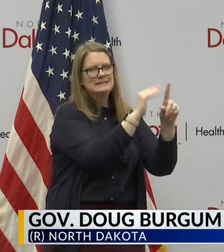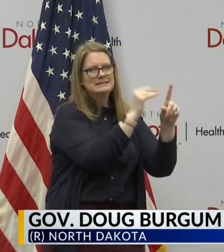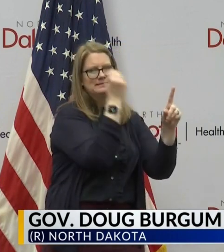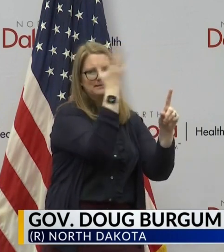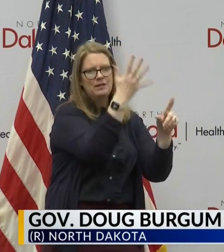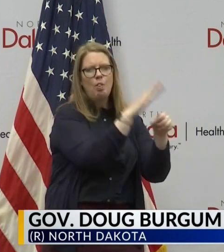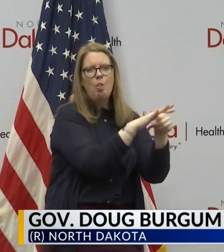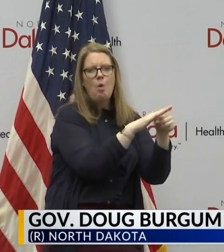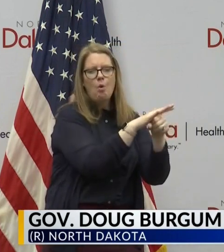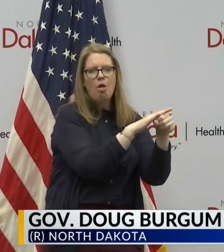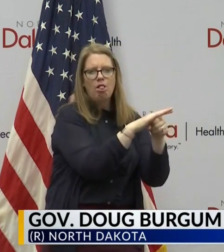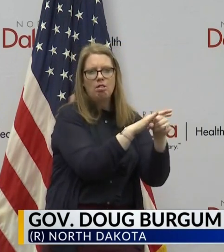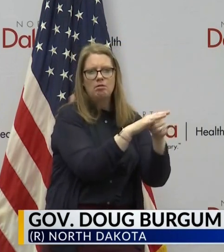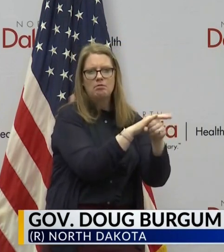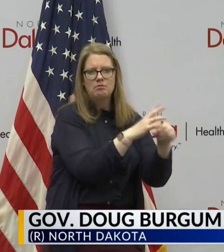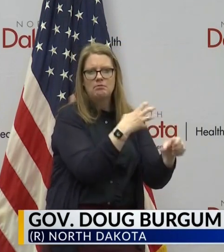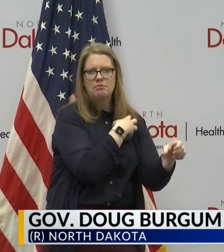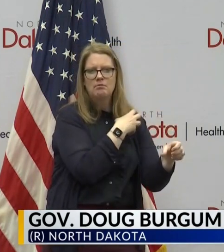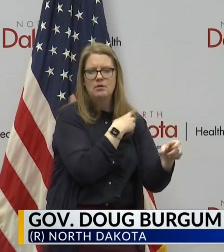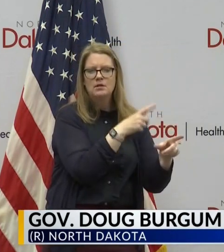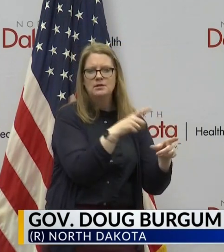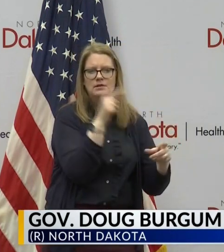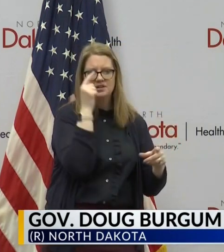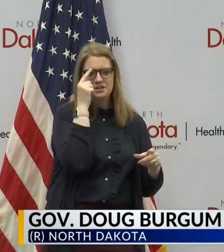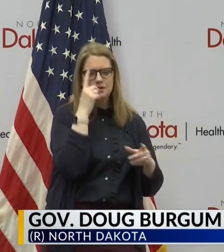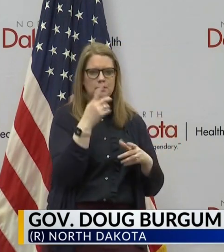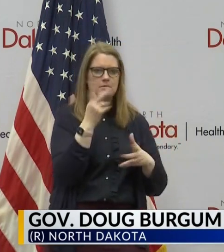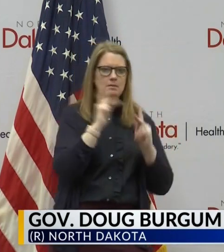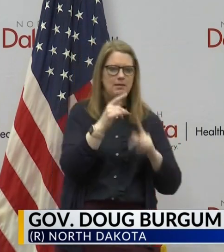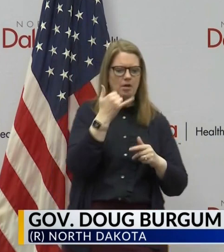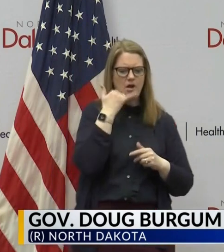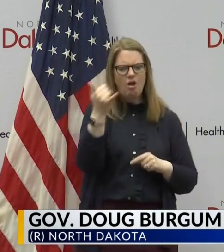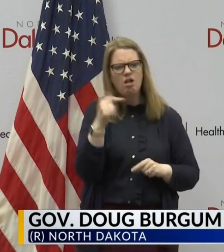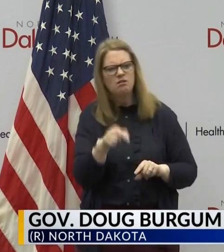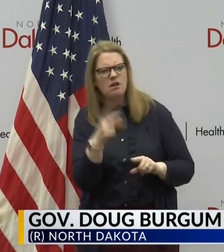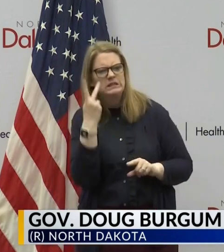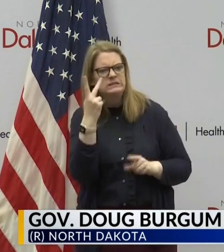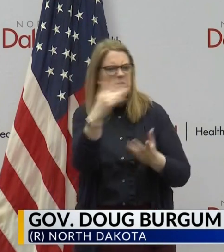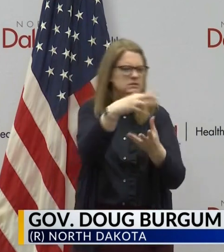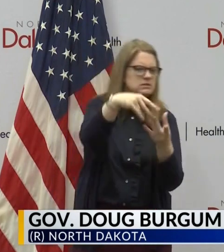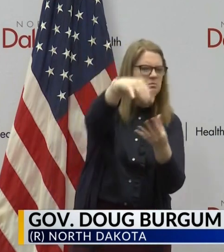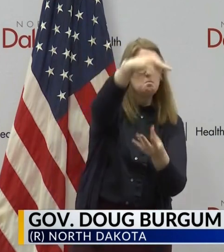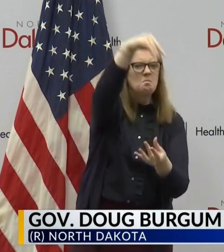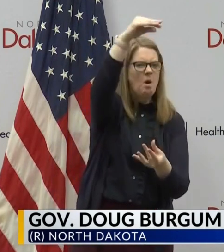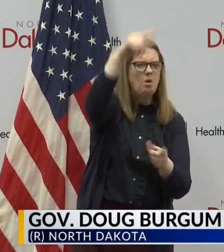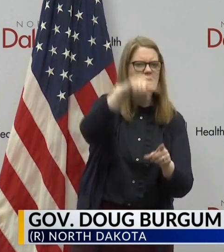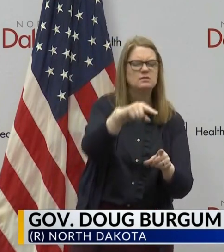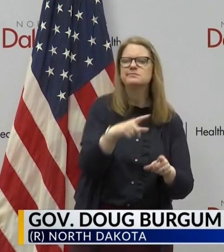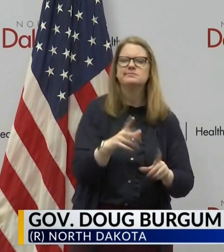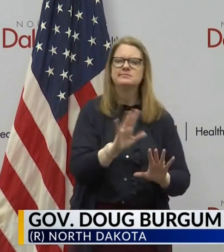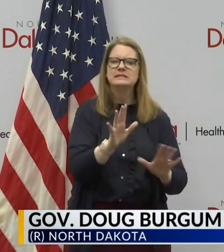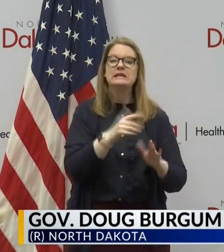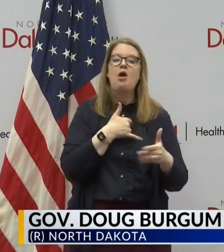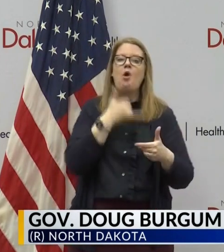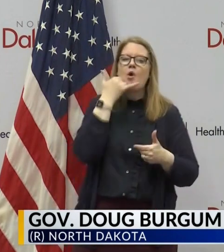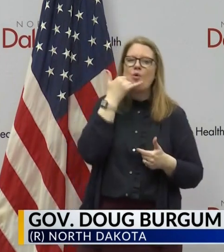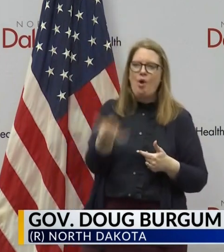PERMITTED OPENING BURN. BURN BANS ARE RED FLAGS.